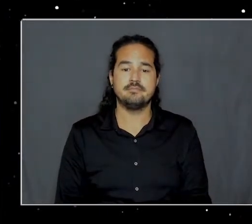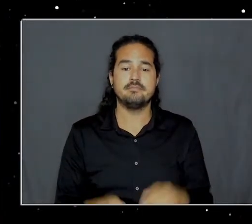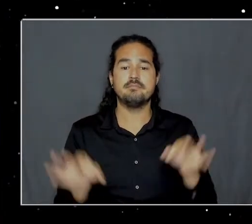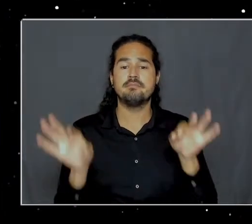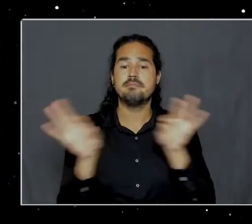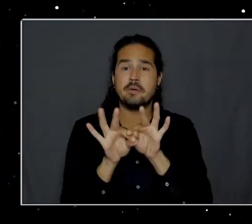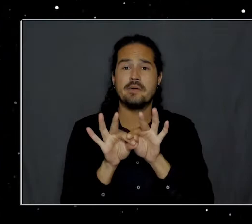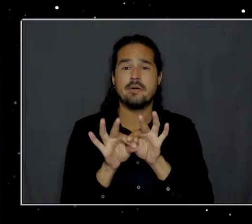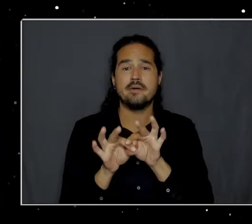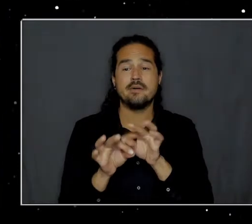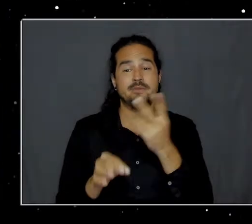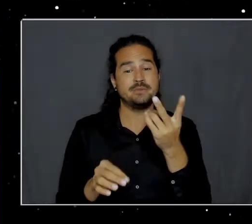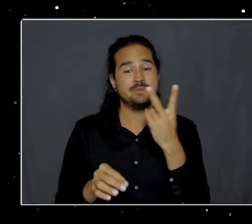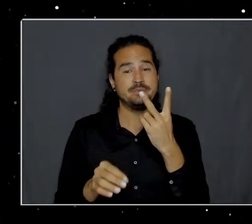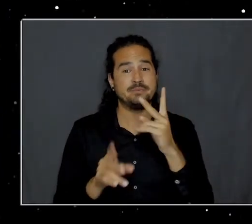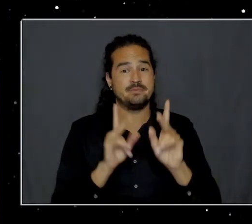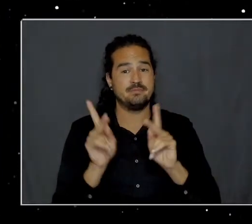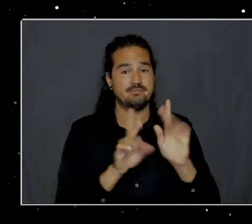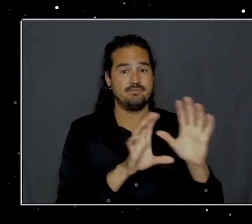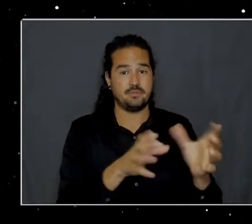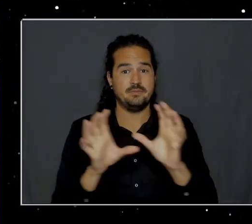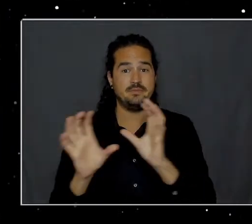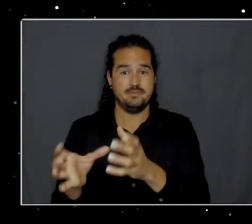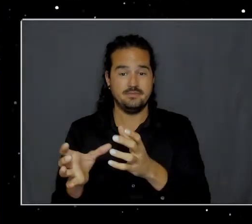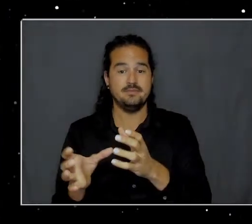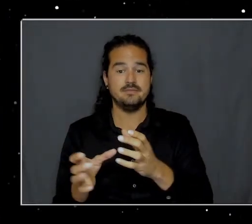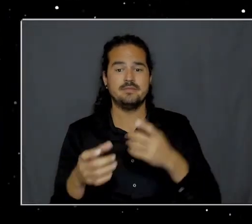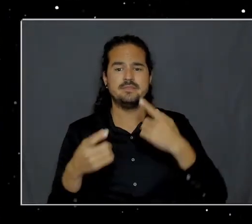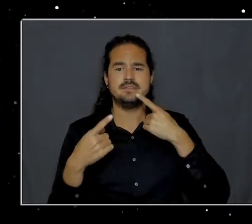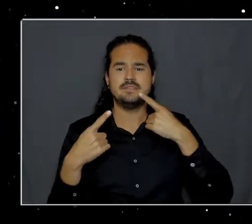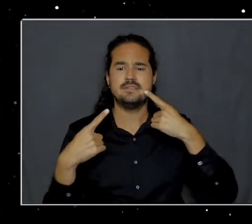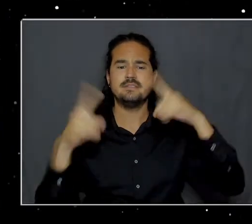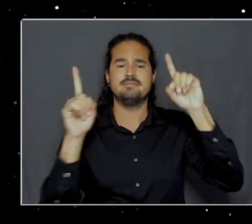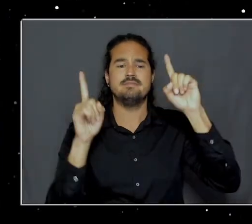FOLKS. NOW, WHAT THEY DID WAS THEY SUCCESSFULLY DEMANDED CHANGE TO